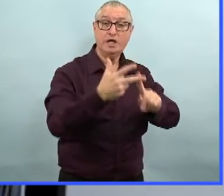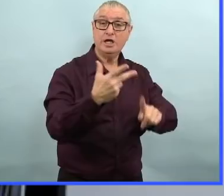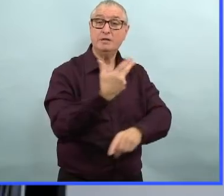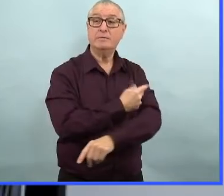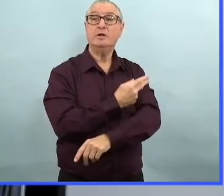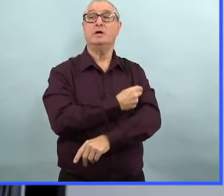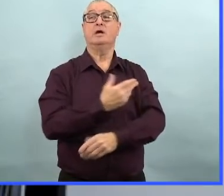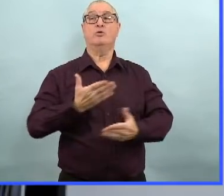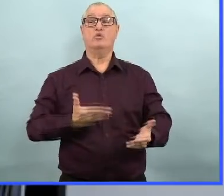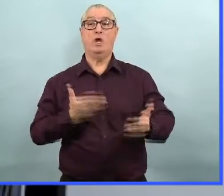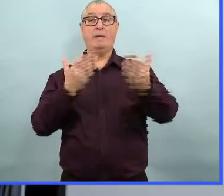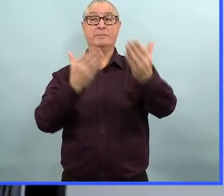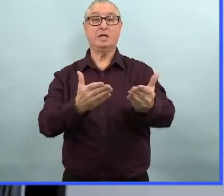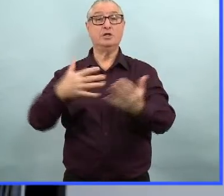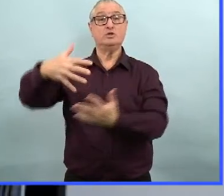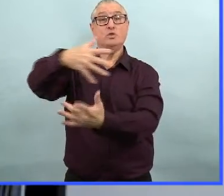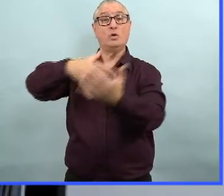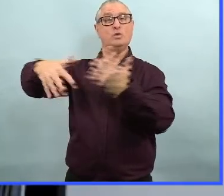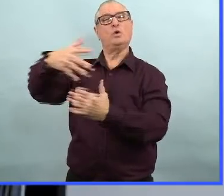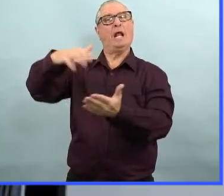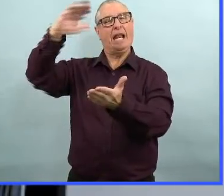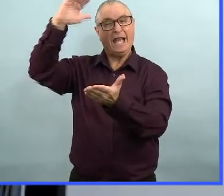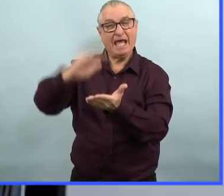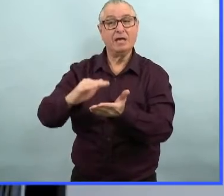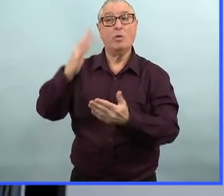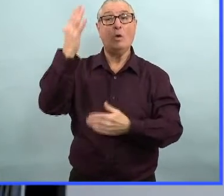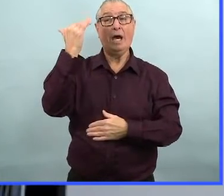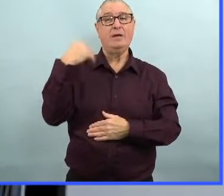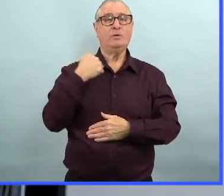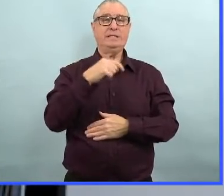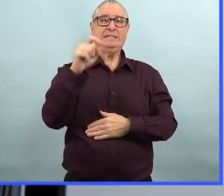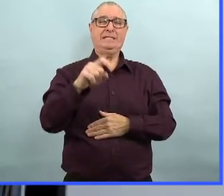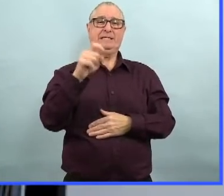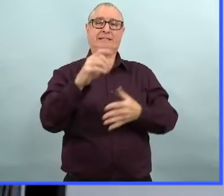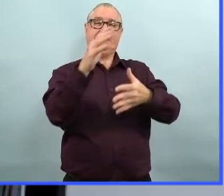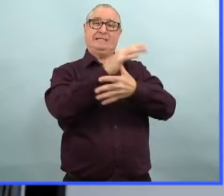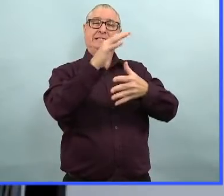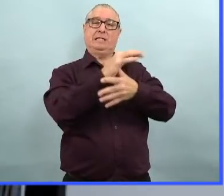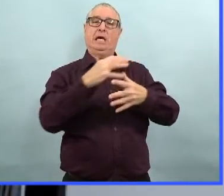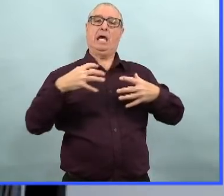very challenging to provide care to manitobans regardless of why they're there so while